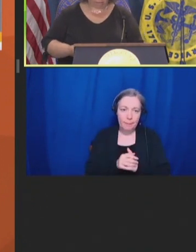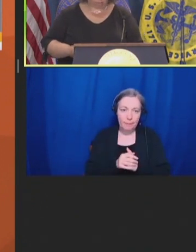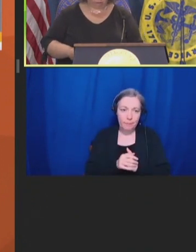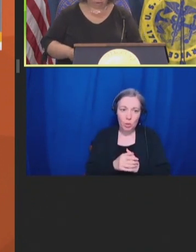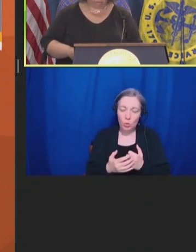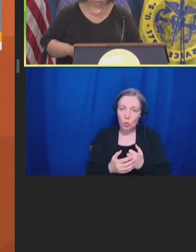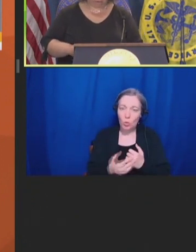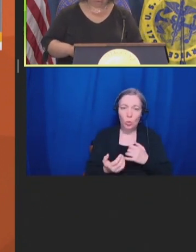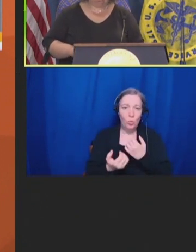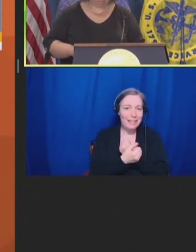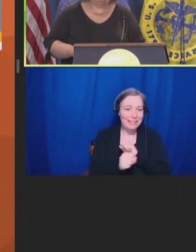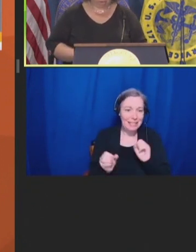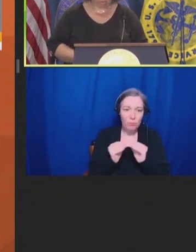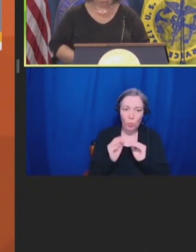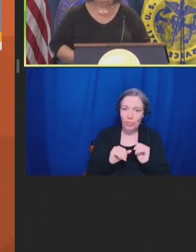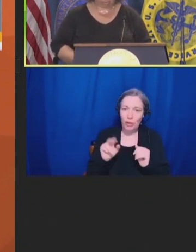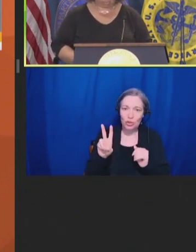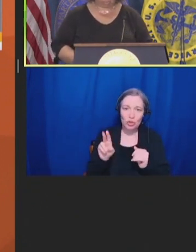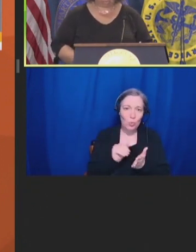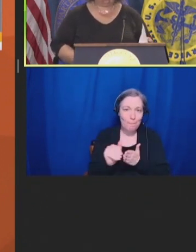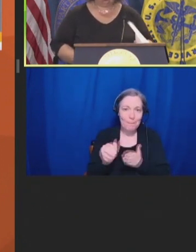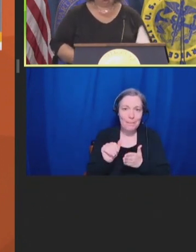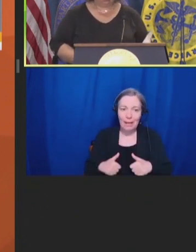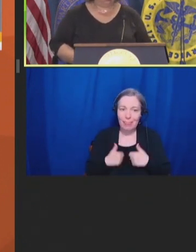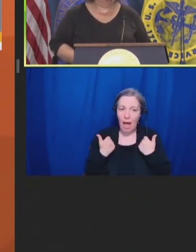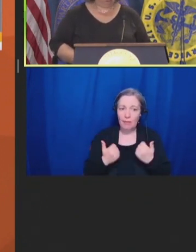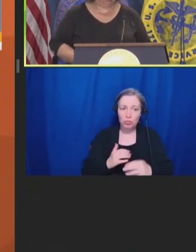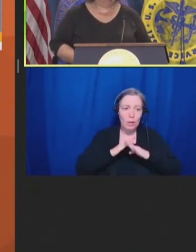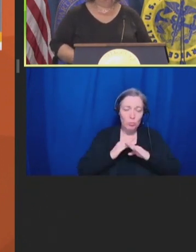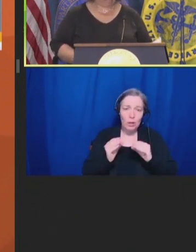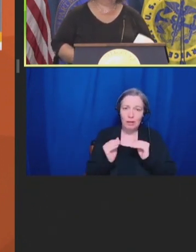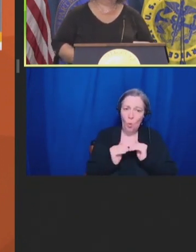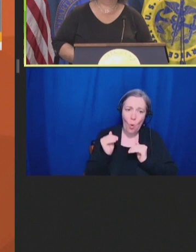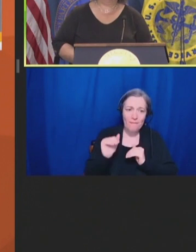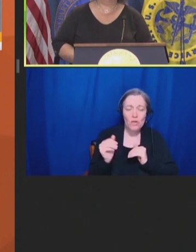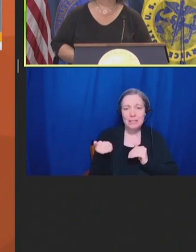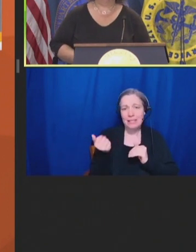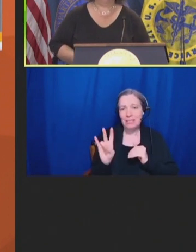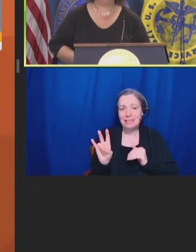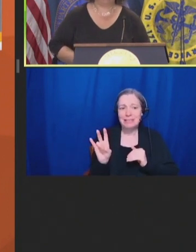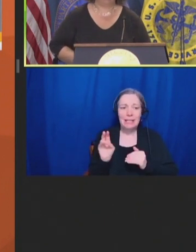prevented over 17 million hospitalizations, prevented over 66 million additional infections,